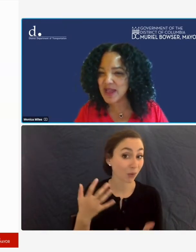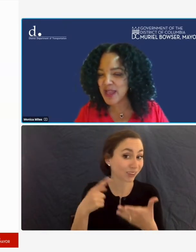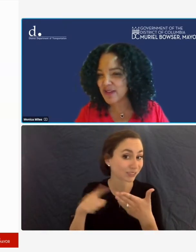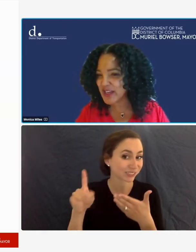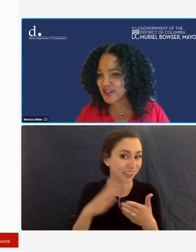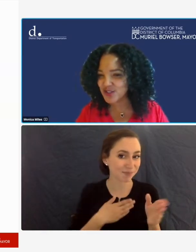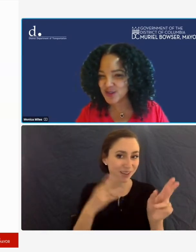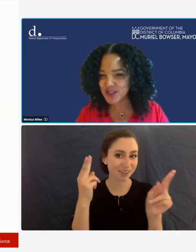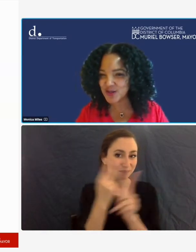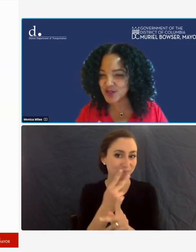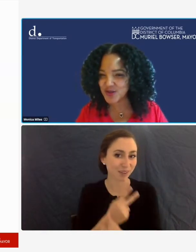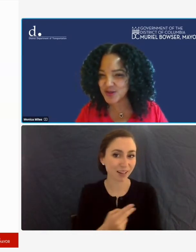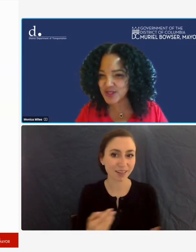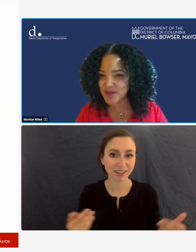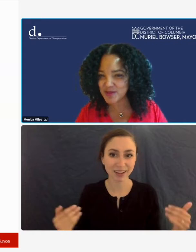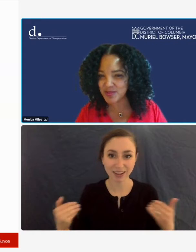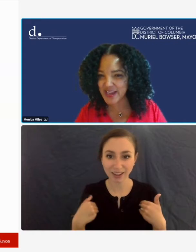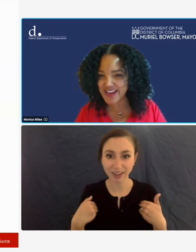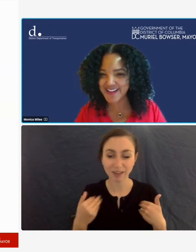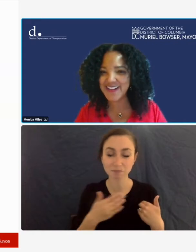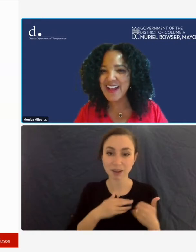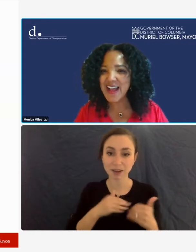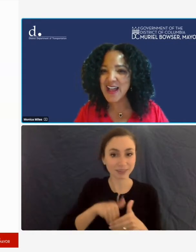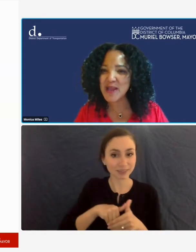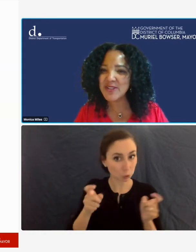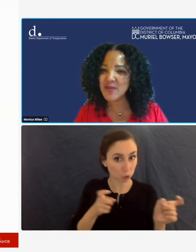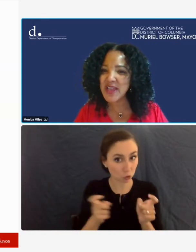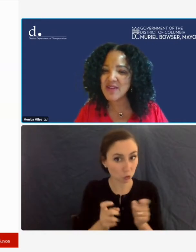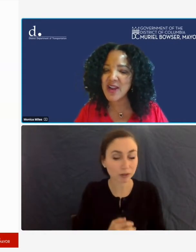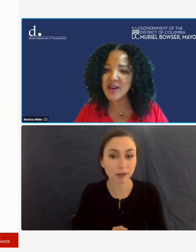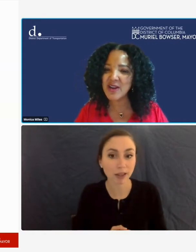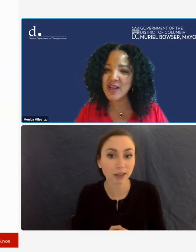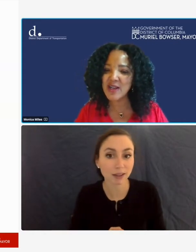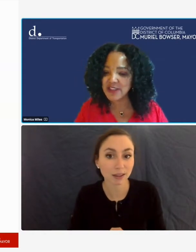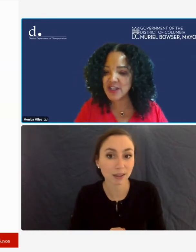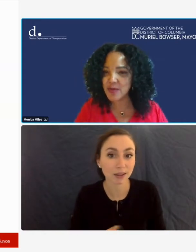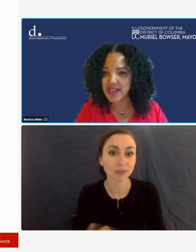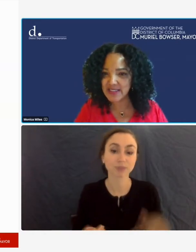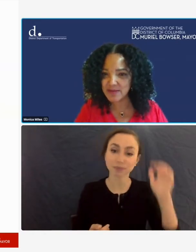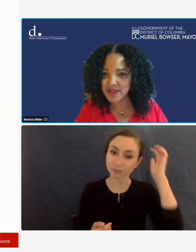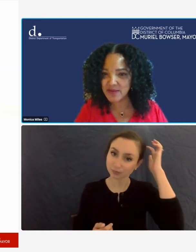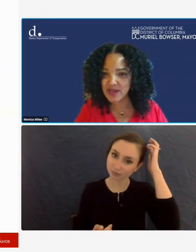my internal controls in play here um so we have our um let's go back so let me while we're doing